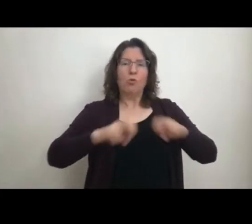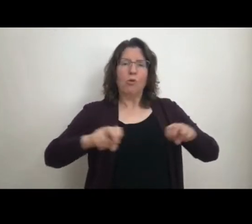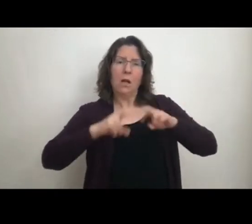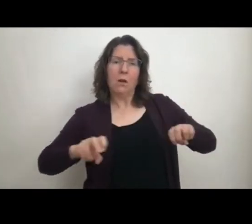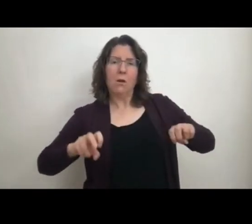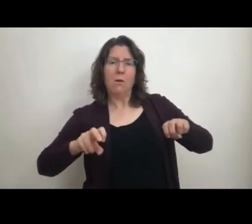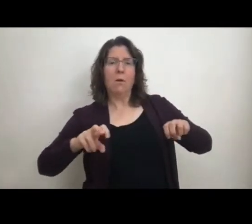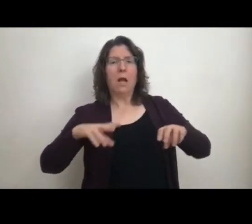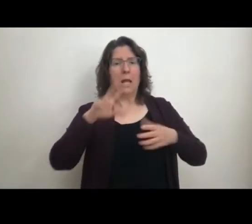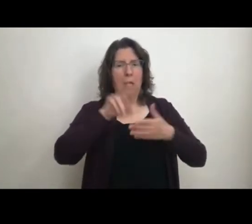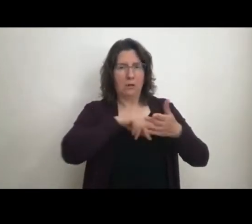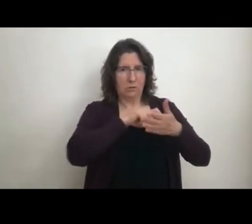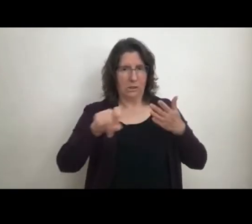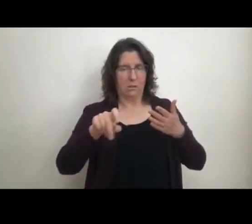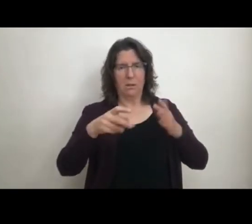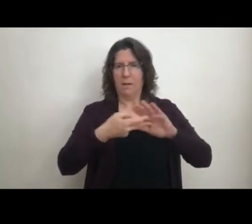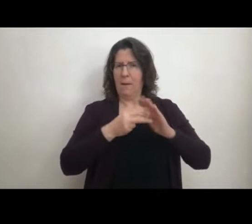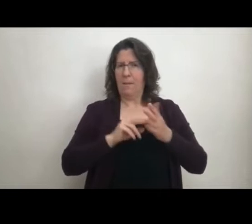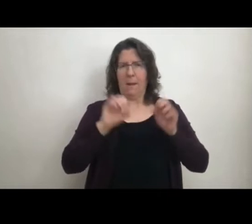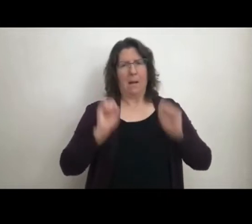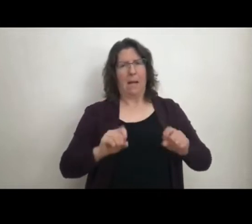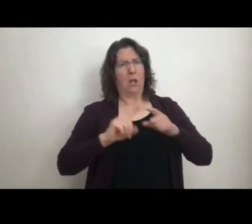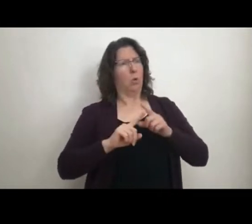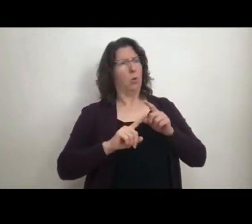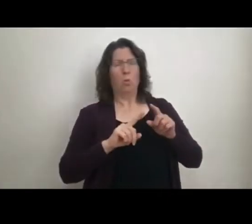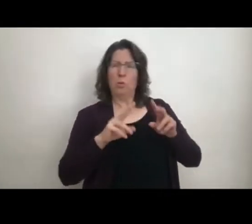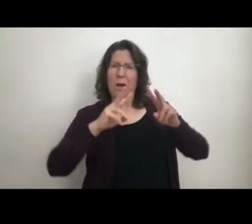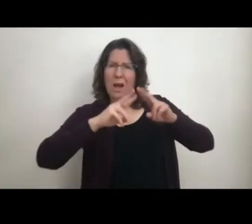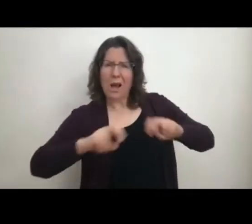The next framework I began to look at was 'Critical Literacies.'